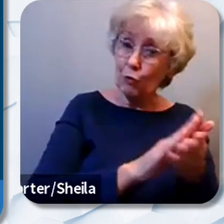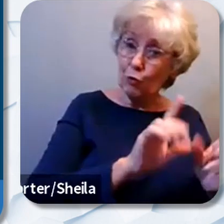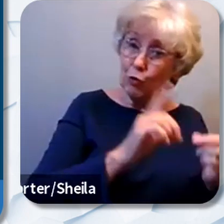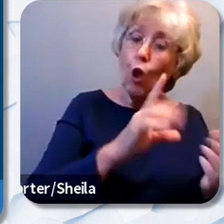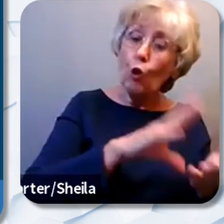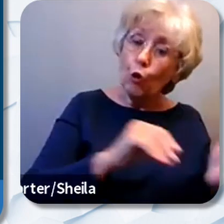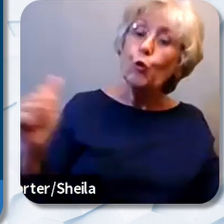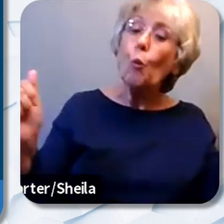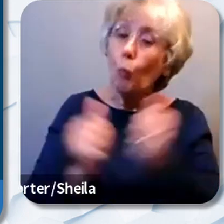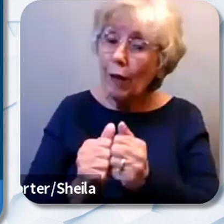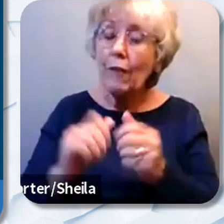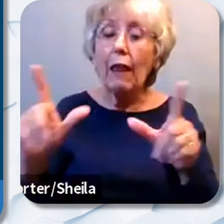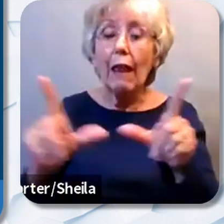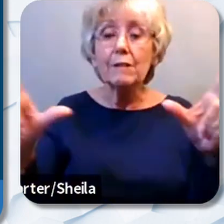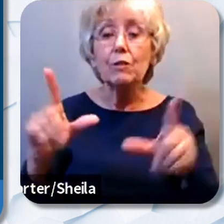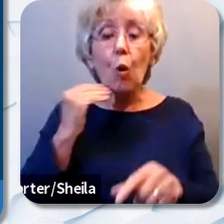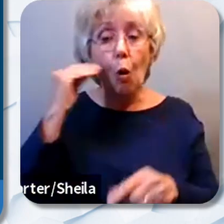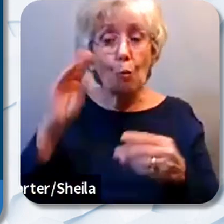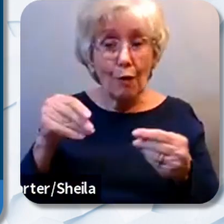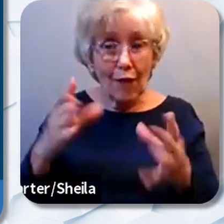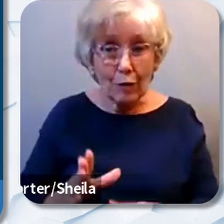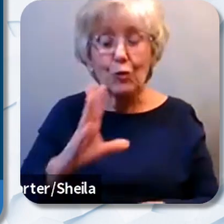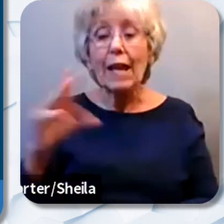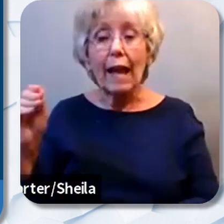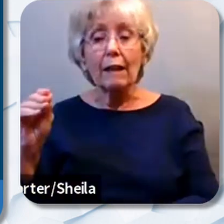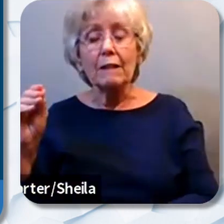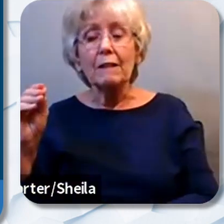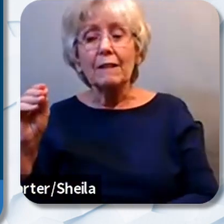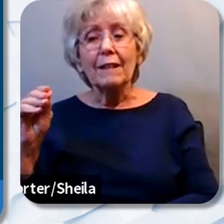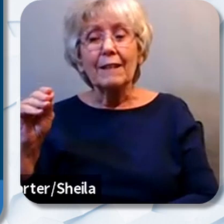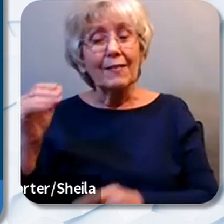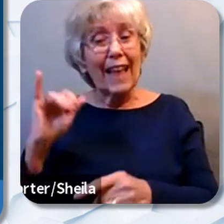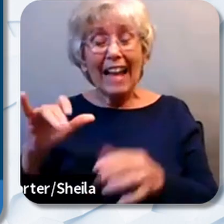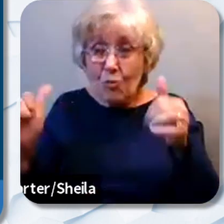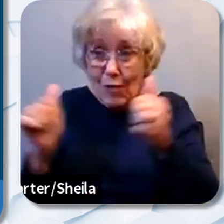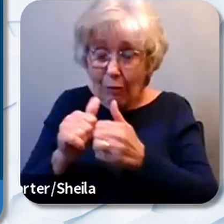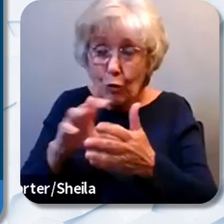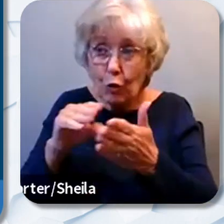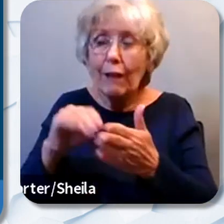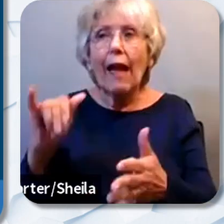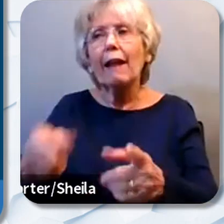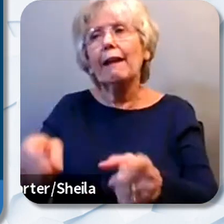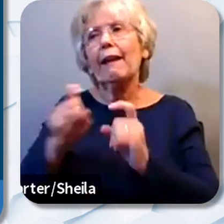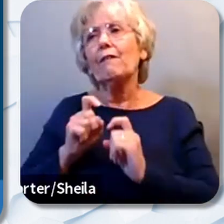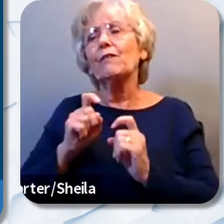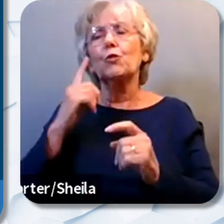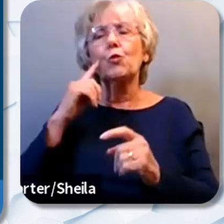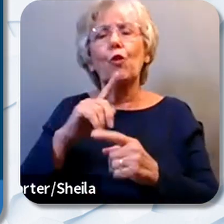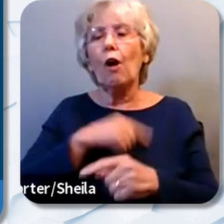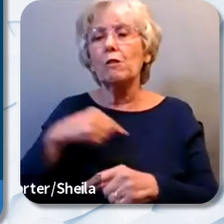with licensed home providers, and that was. a gift to us all and and then the county office event,